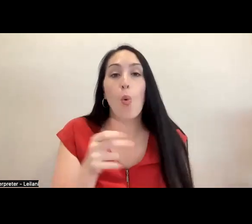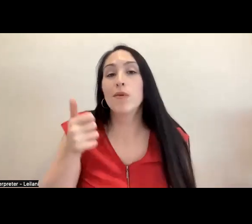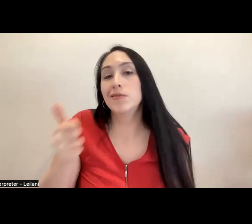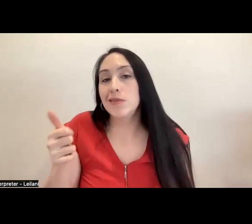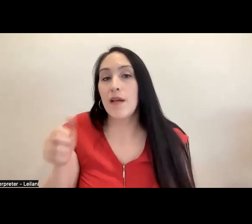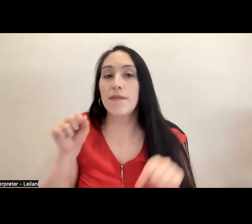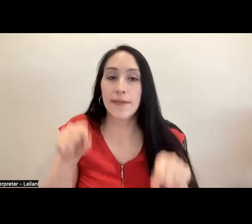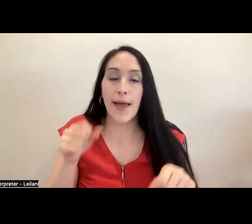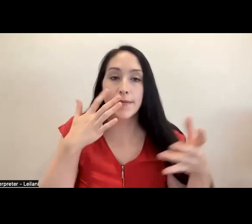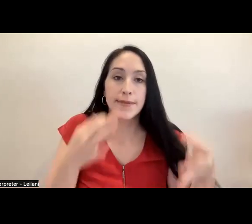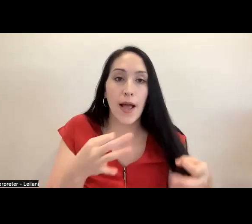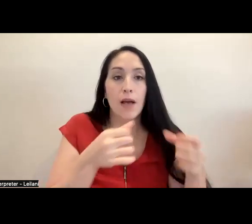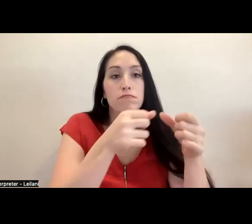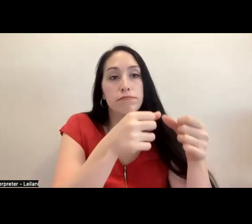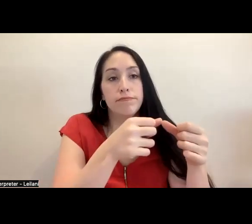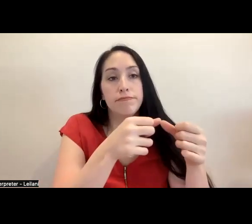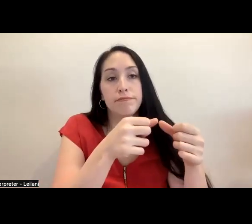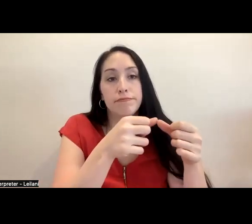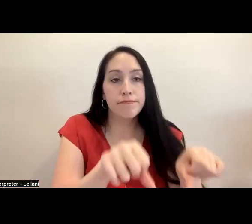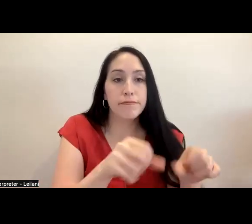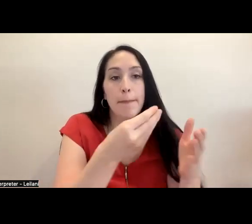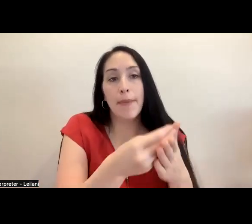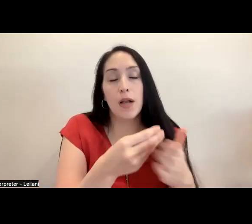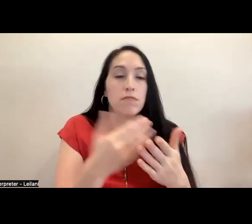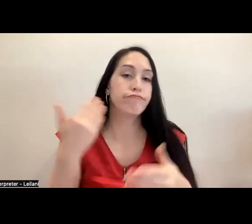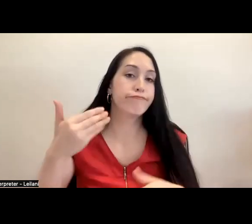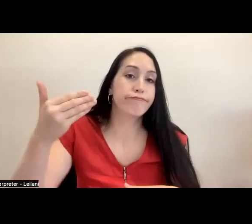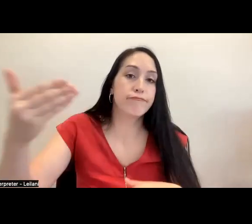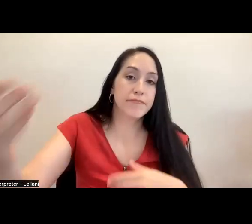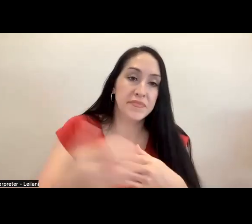11:57:09 But it is limited to how much you earn, or 13,590 whatever.